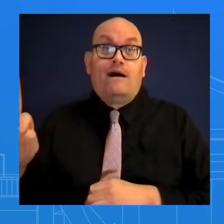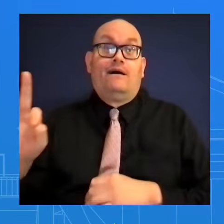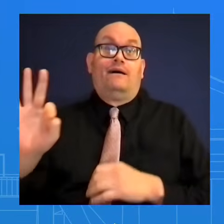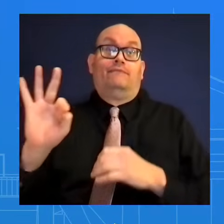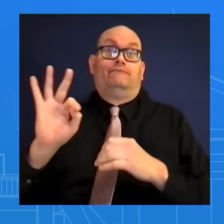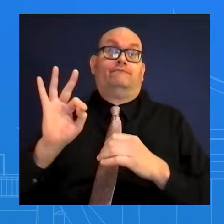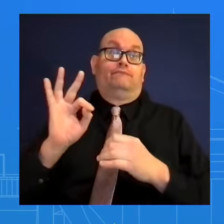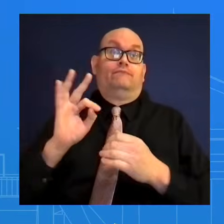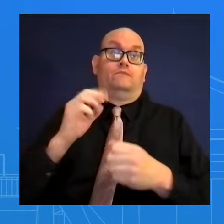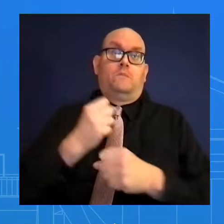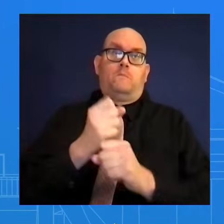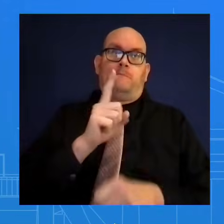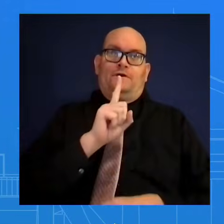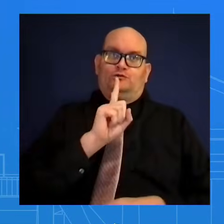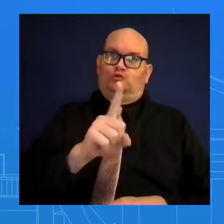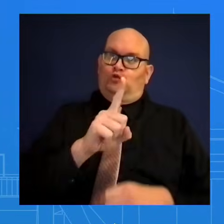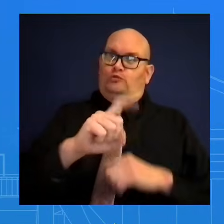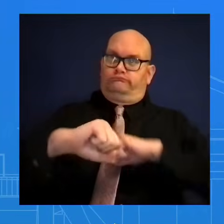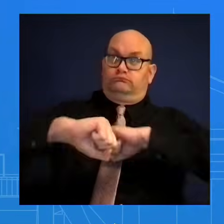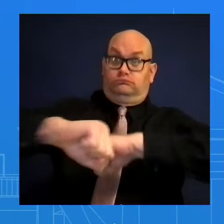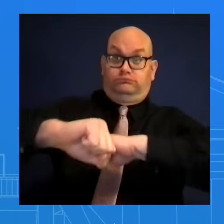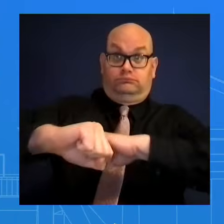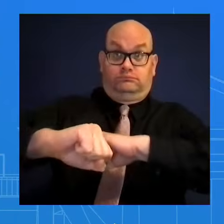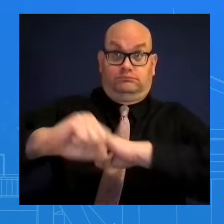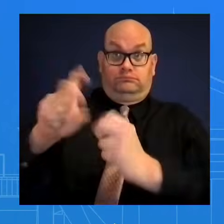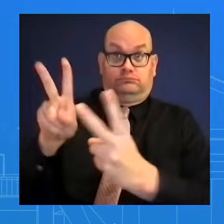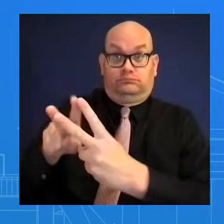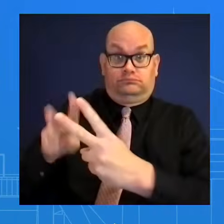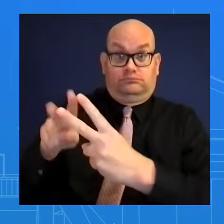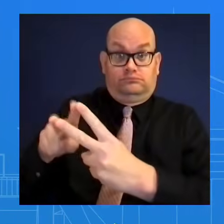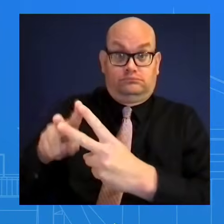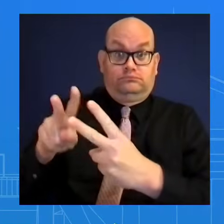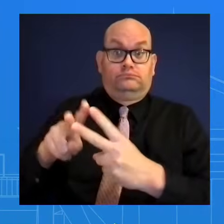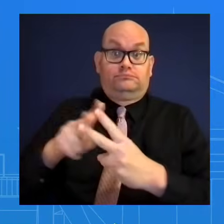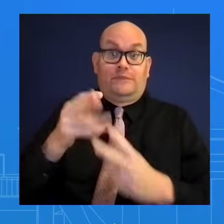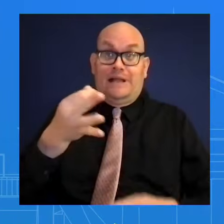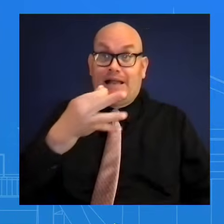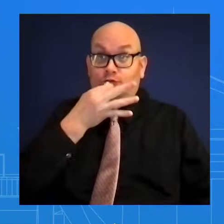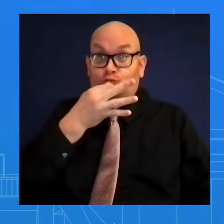In addition, our policy experts as well have had numerous conversations with members on the Hill.